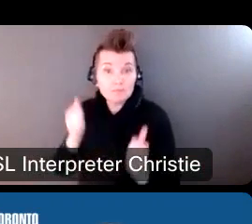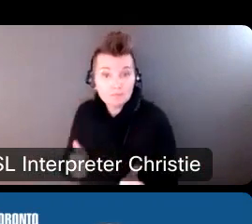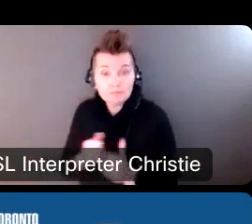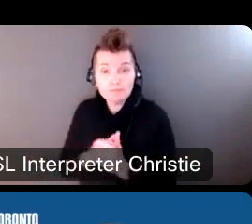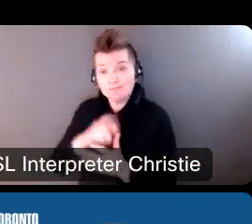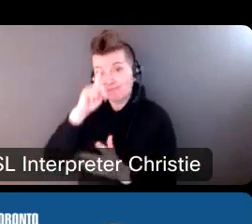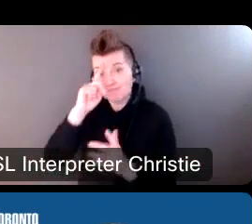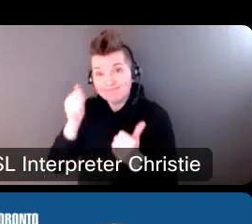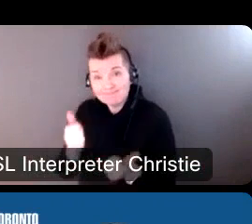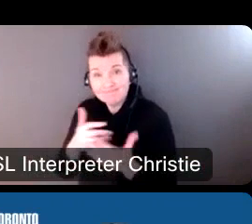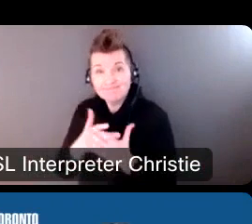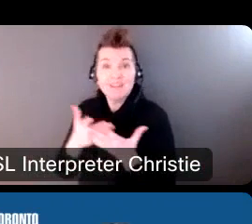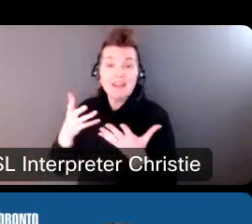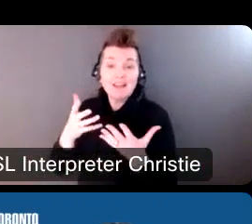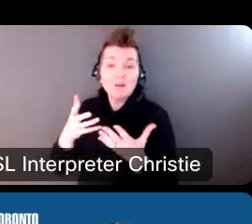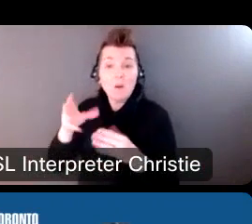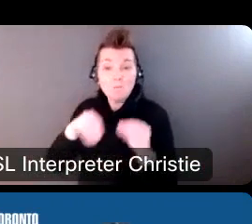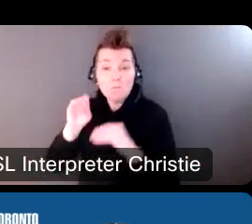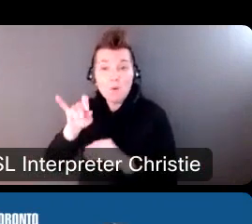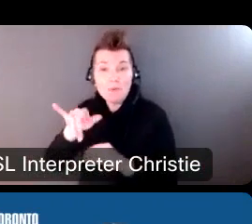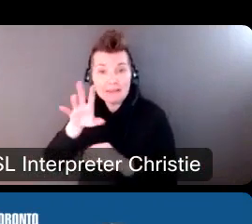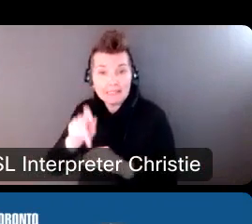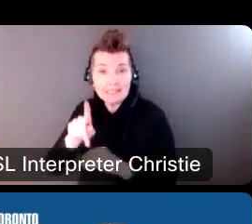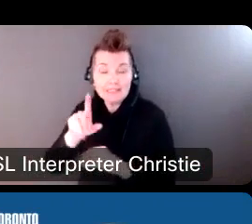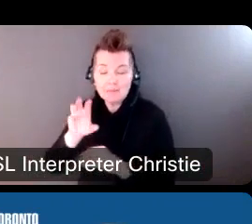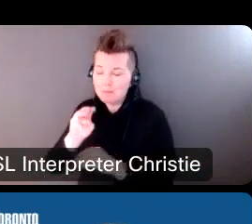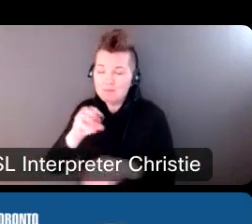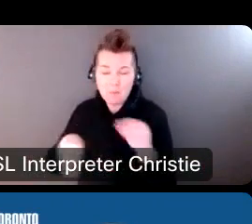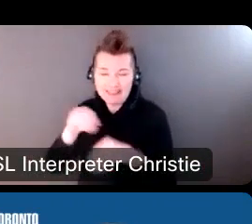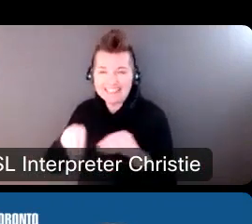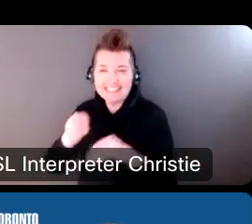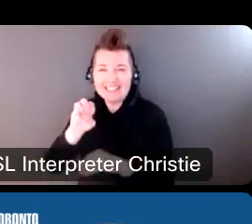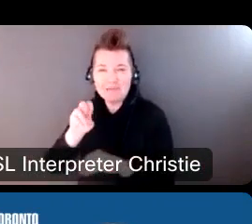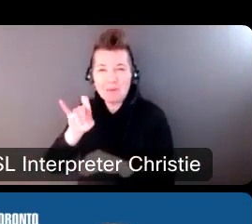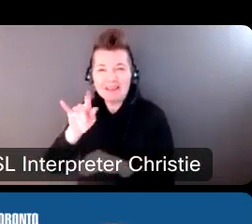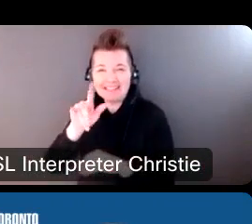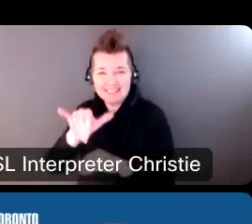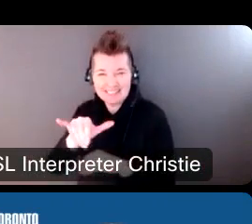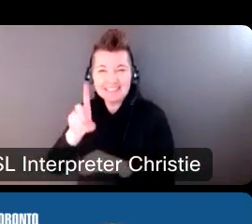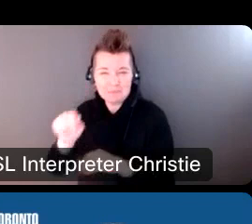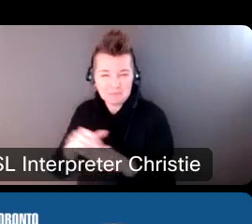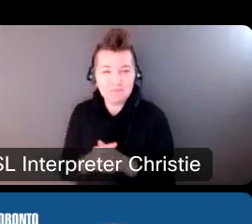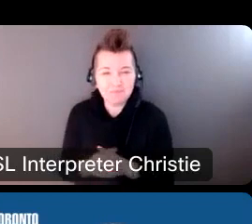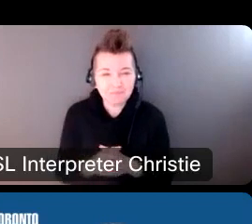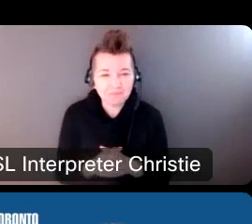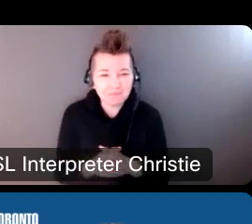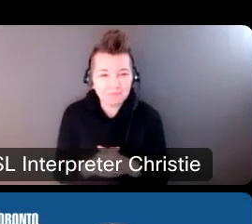and mobility-related disabilities. This presentation describes work to ensure accessibility of sidewalks in construction